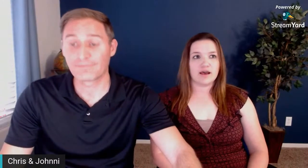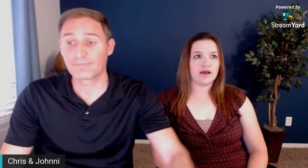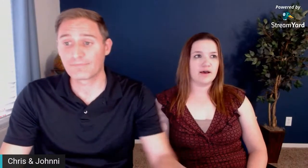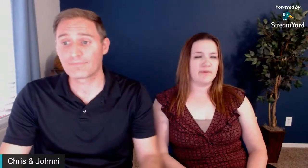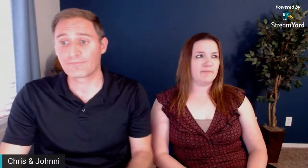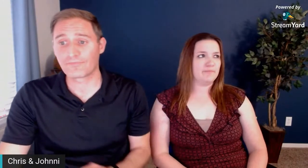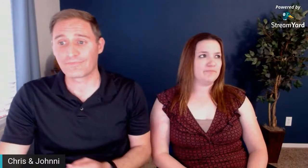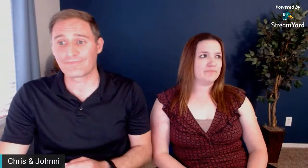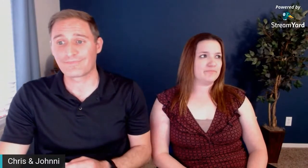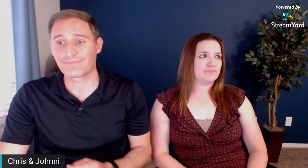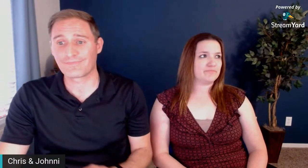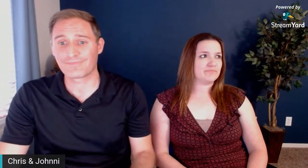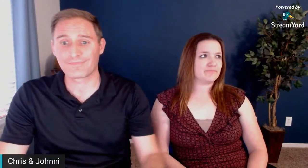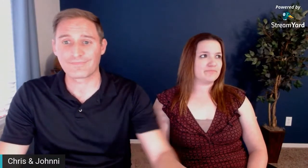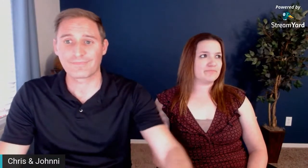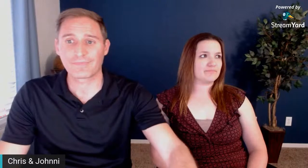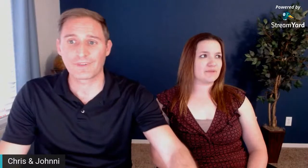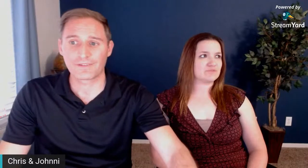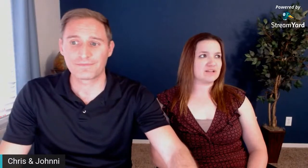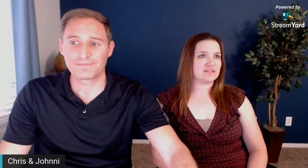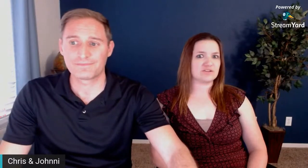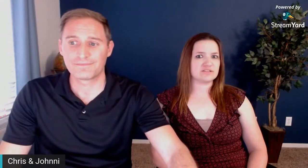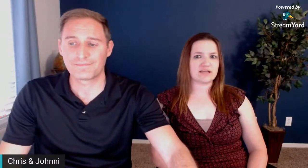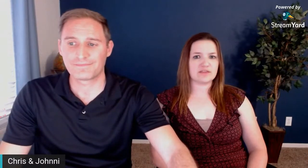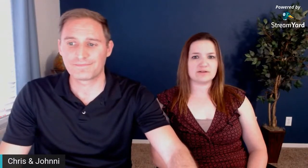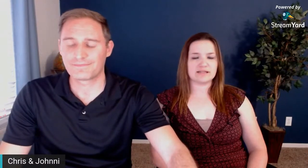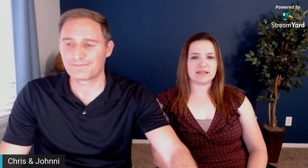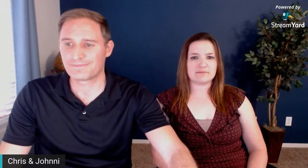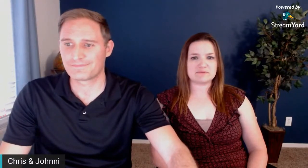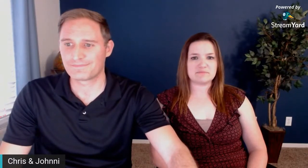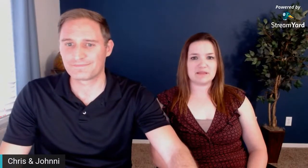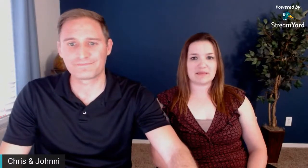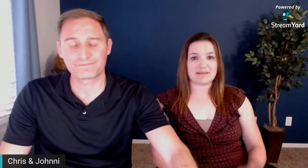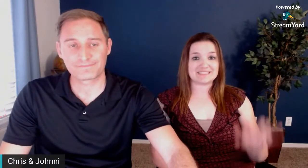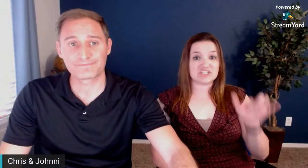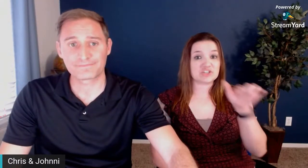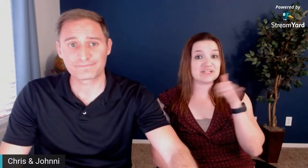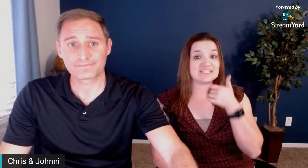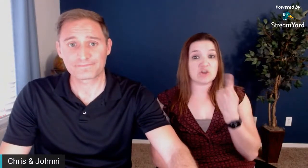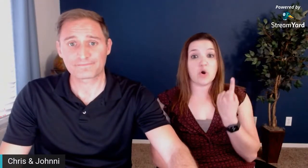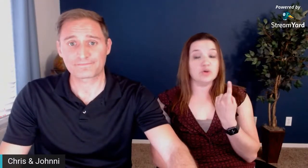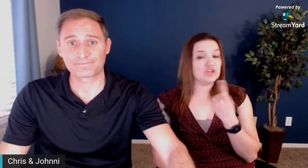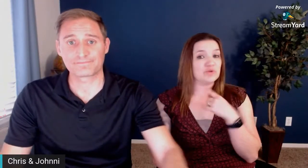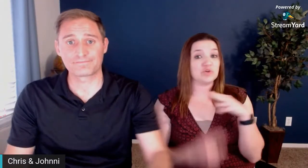um i'm trying to think there's like other nicknames but like my sister is the only one